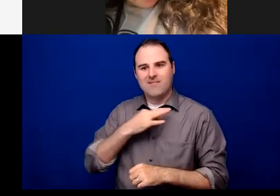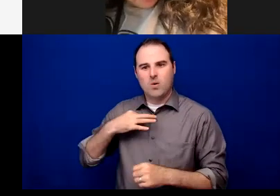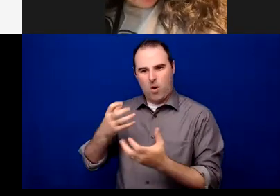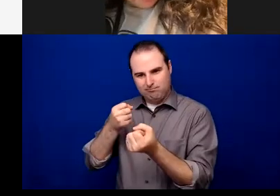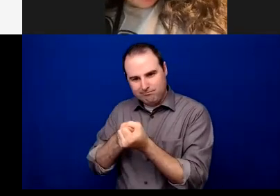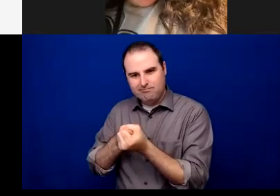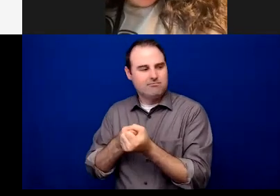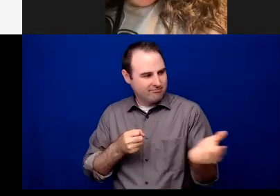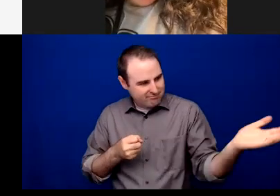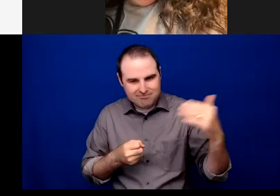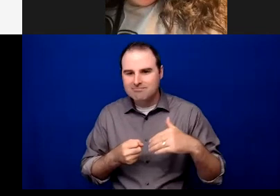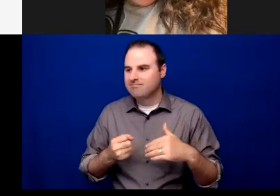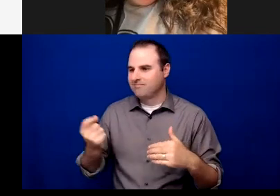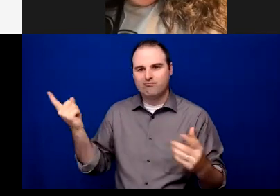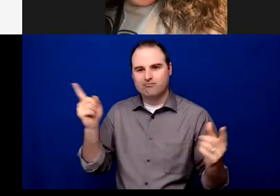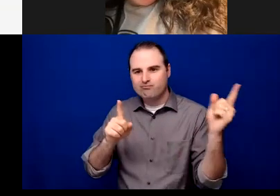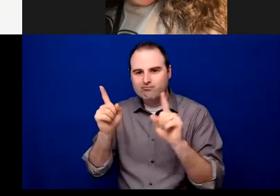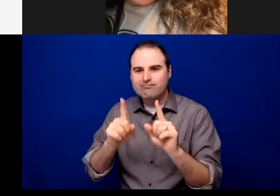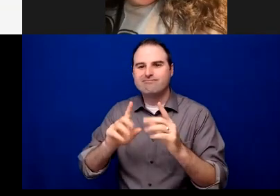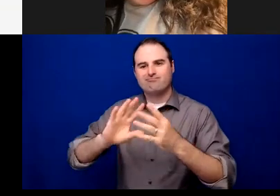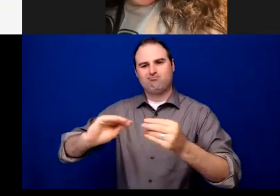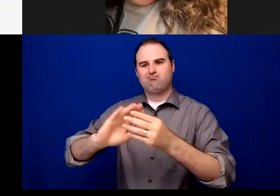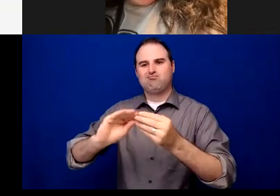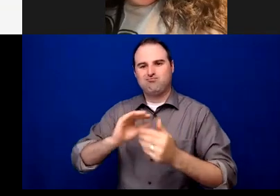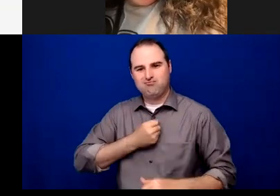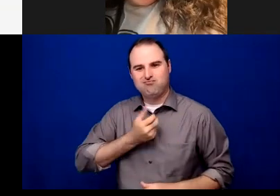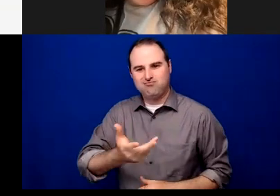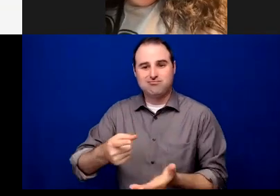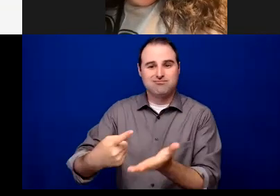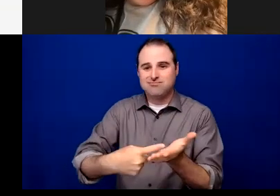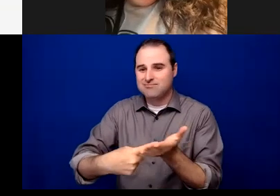many of us have known this for ever for a very long time.